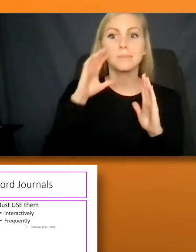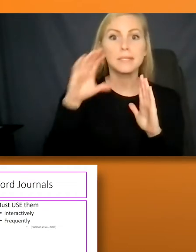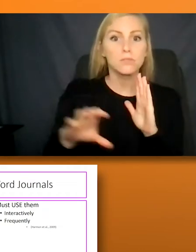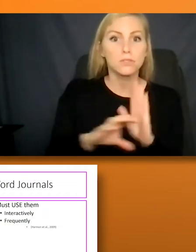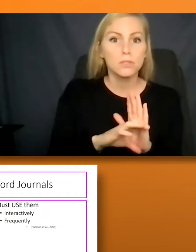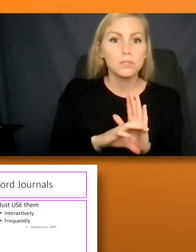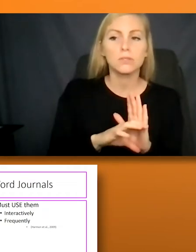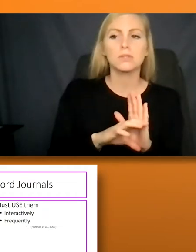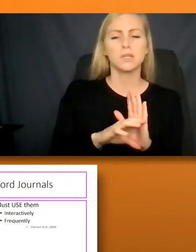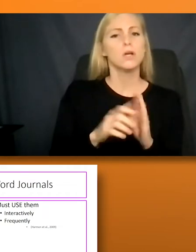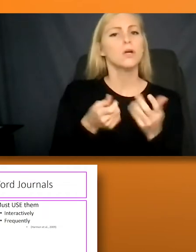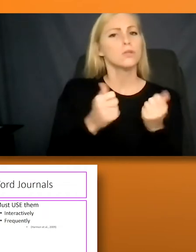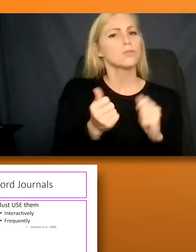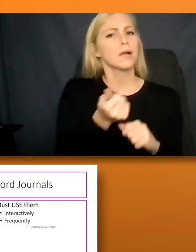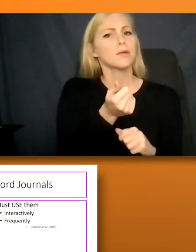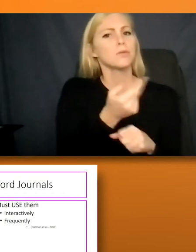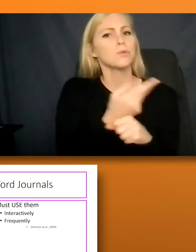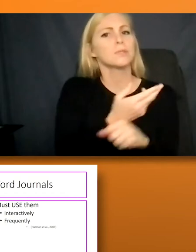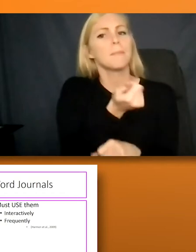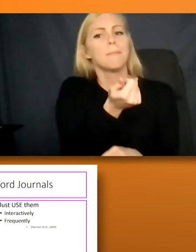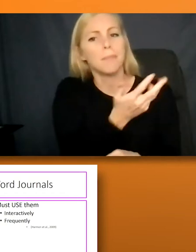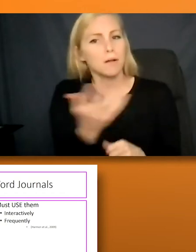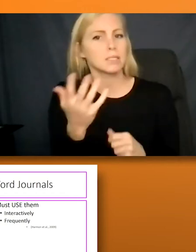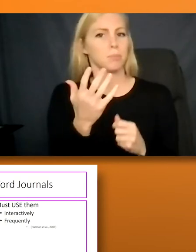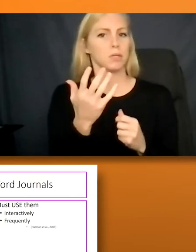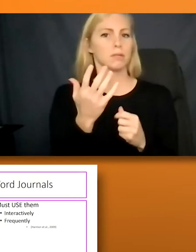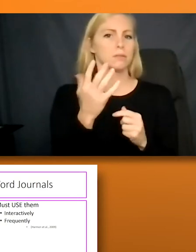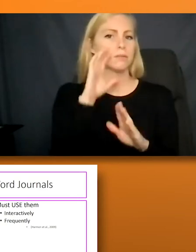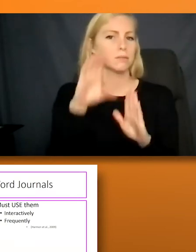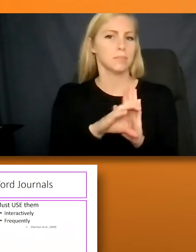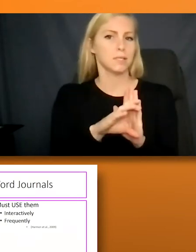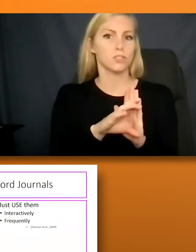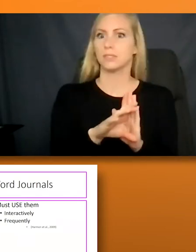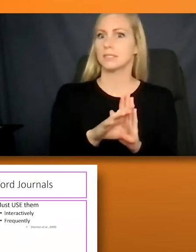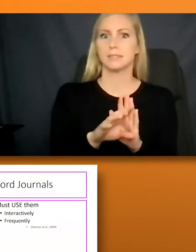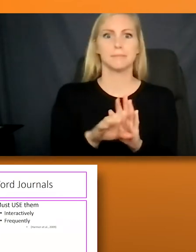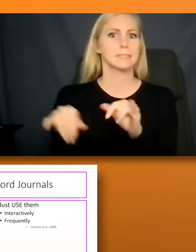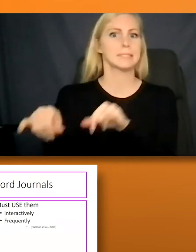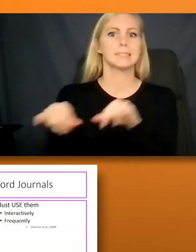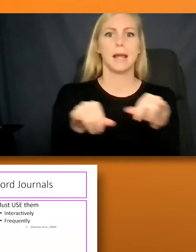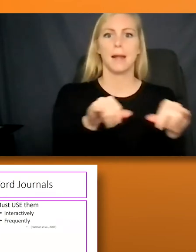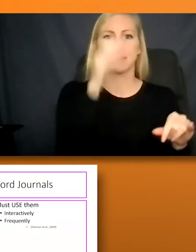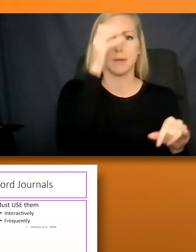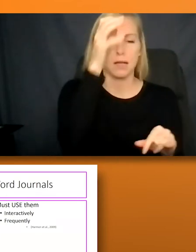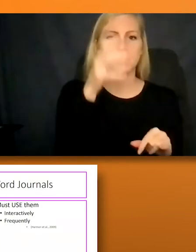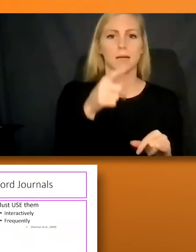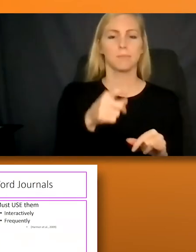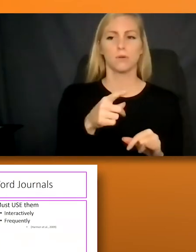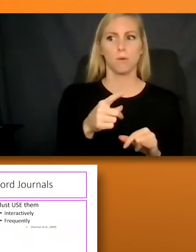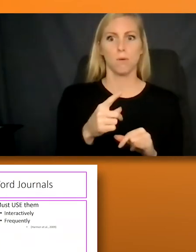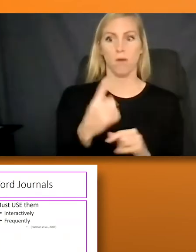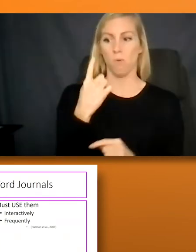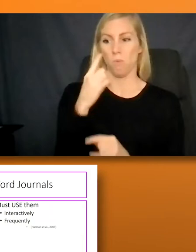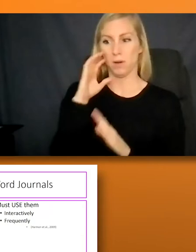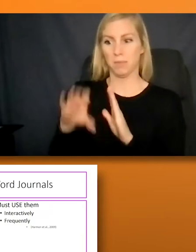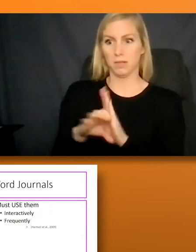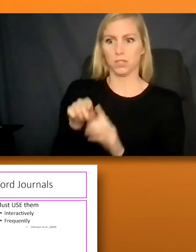try to use multiple pictures of the same concept so that they don't get stuck on that is what that particular-- you know, I mean, for instance,